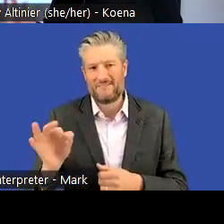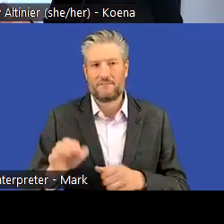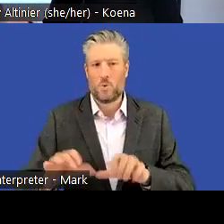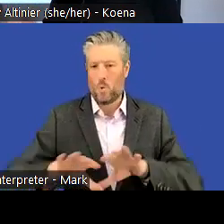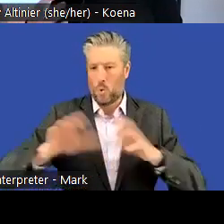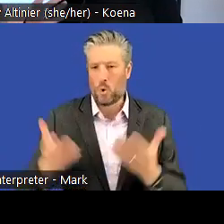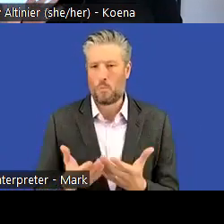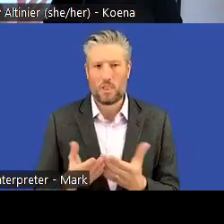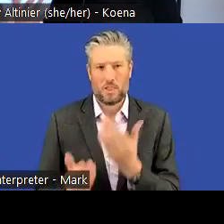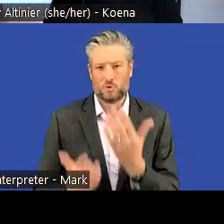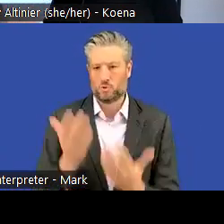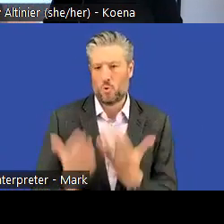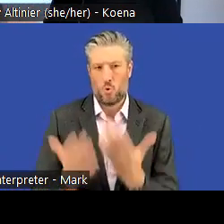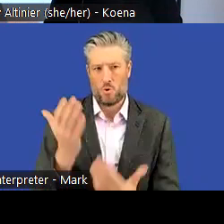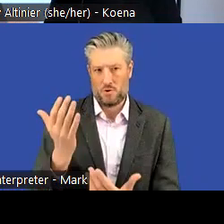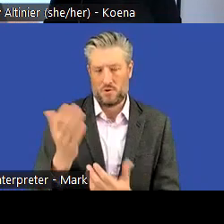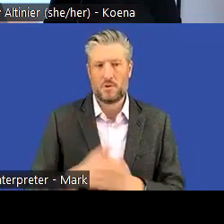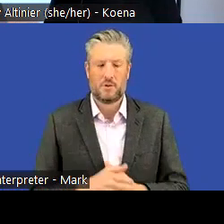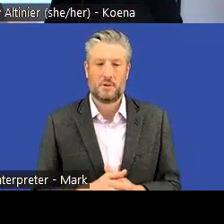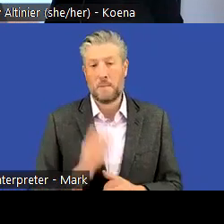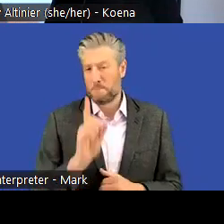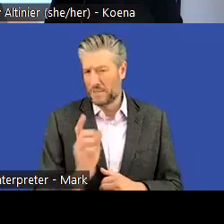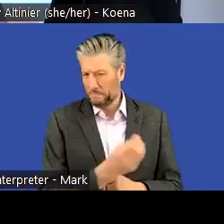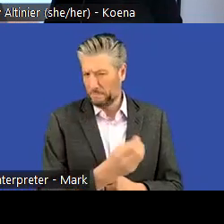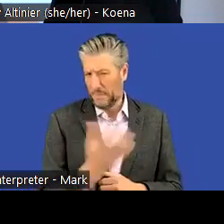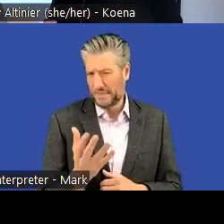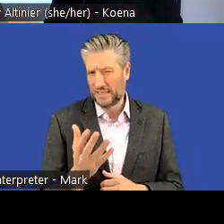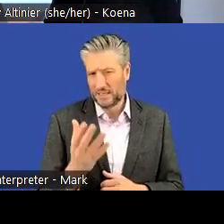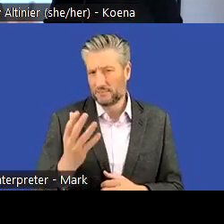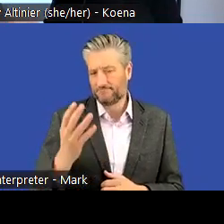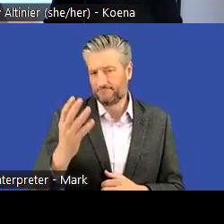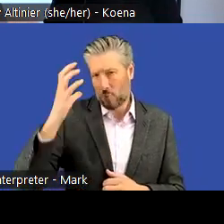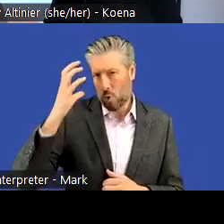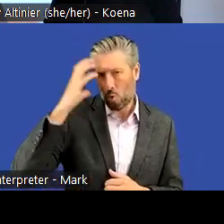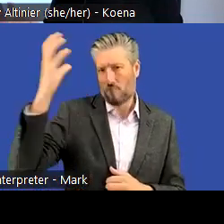a lot of administration in the observatory used the average score.